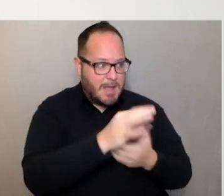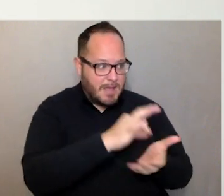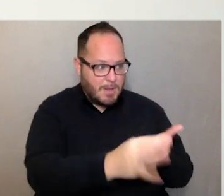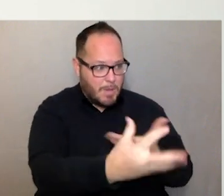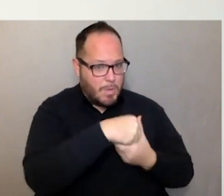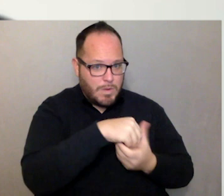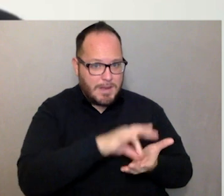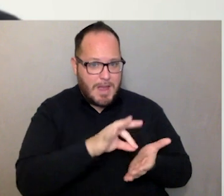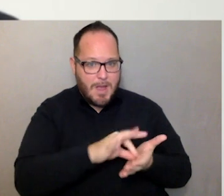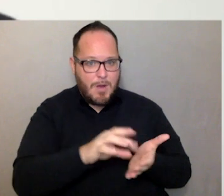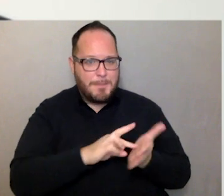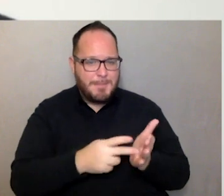"WELCOME BACK, KOTTER" BEING COLLECTIVELY AS CONGRESSWOMAN